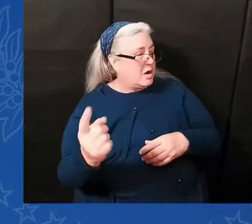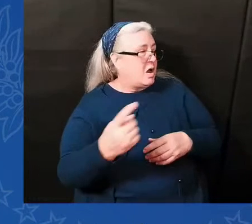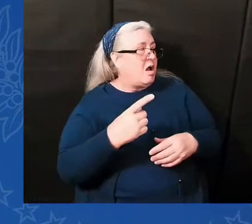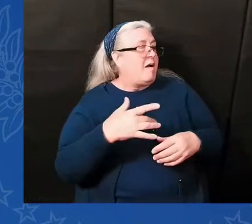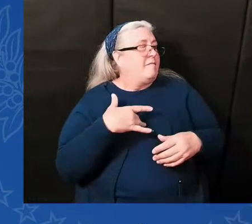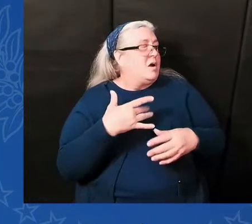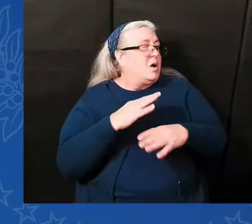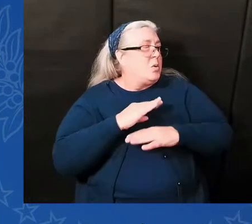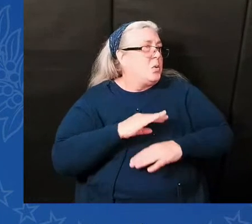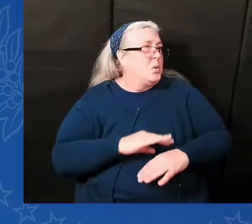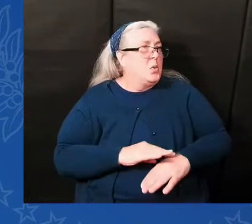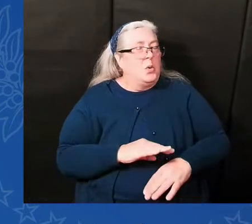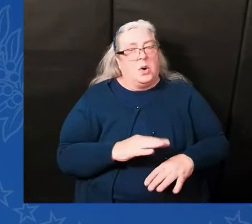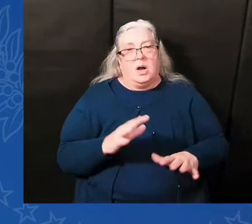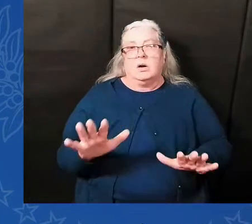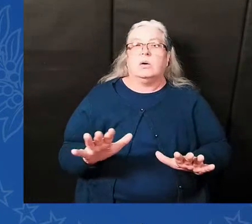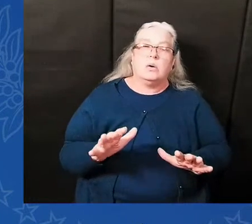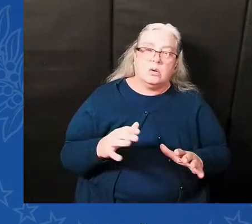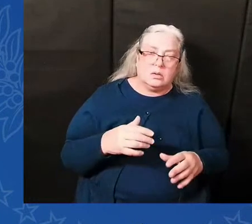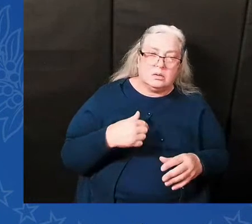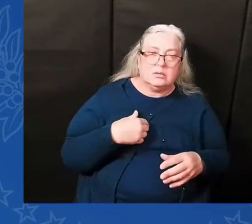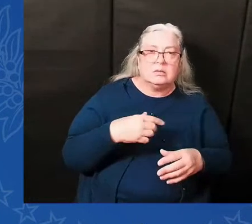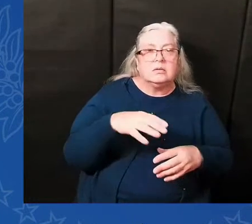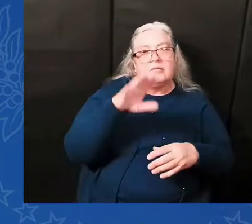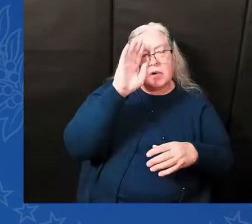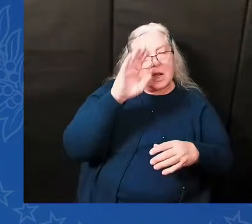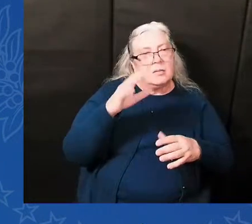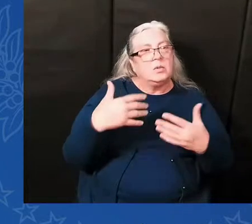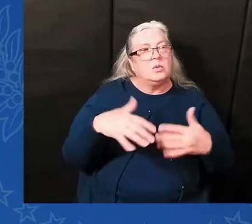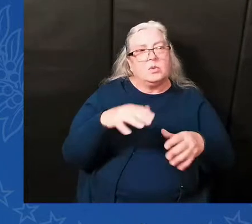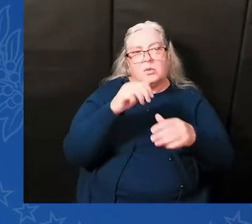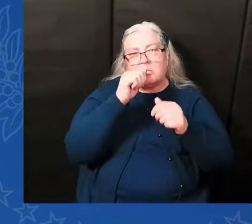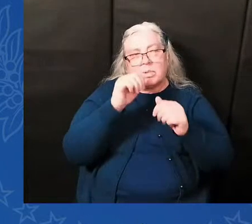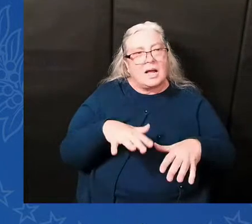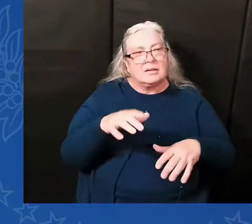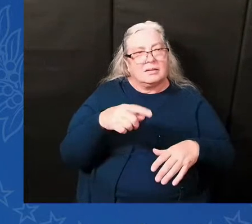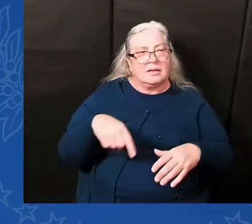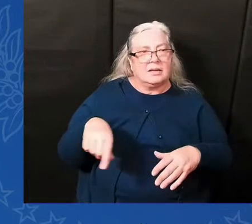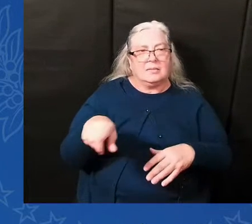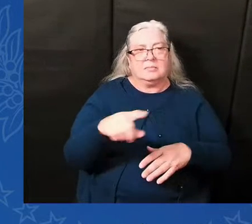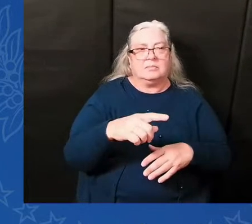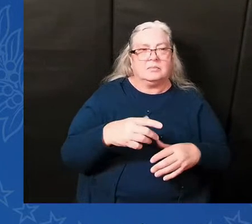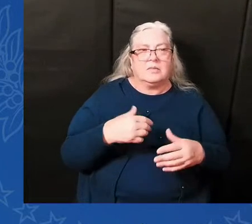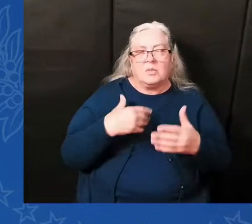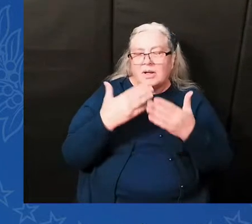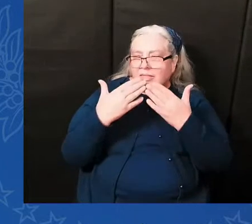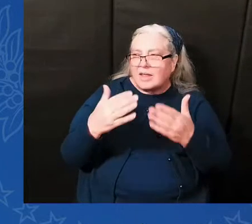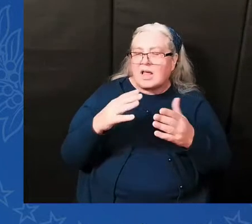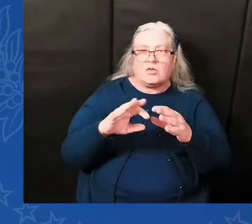I want to thank your families. Every time that alarm goes off and you respond, they wait for that phone call --